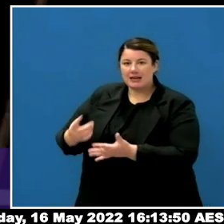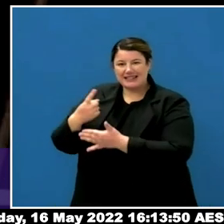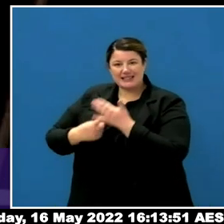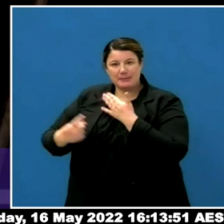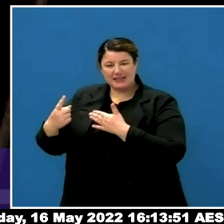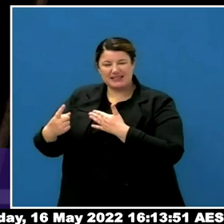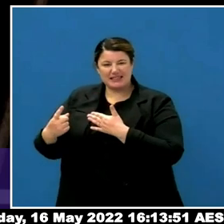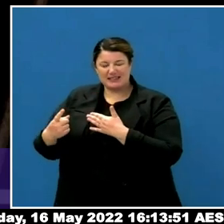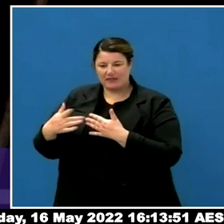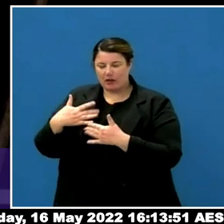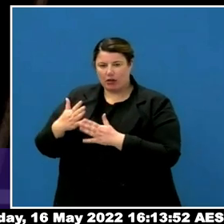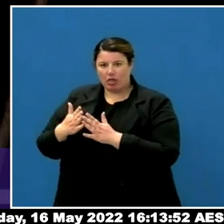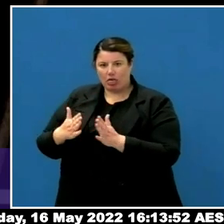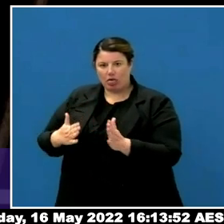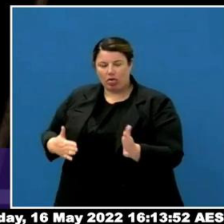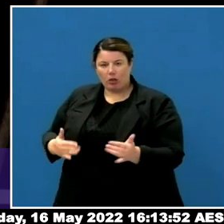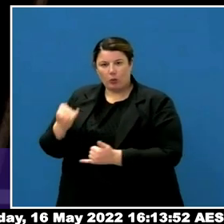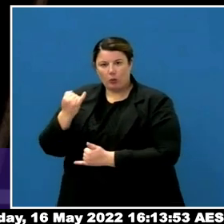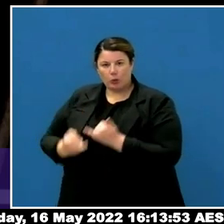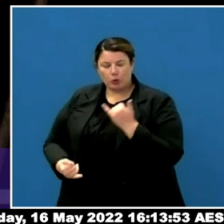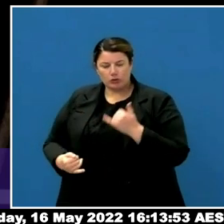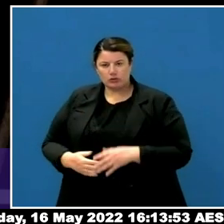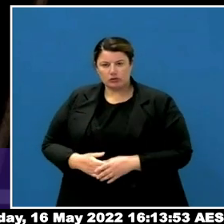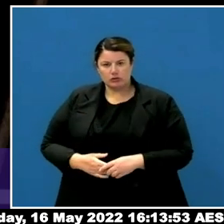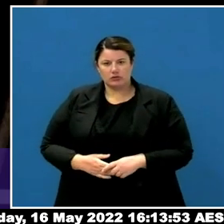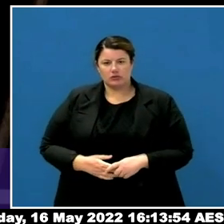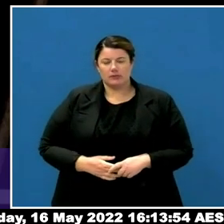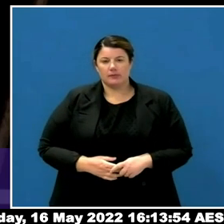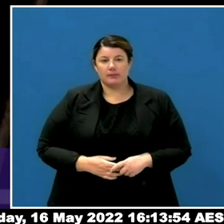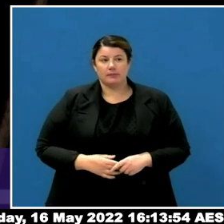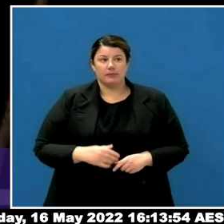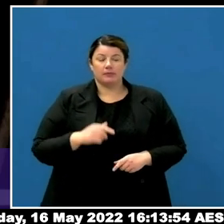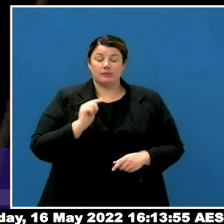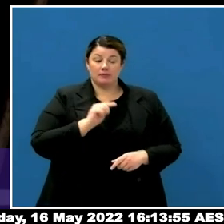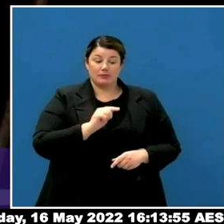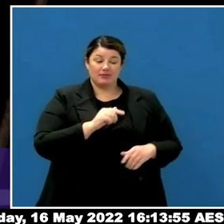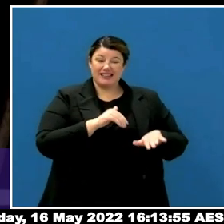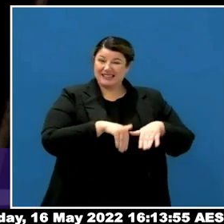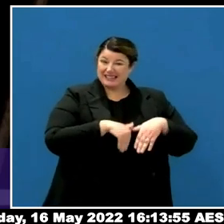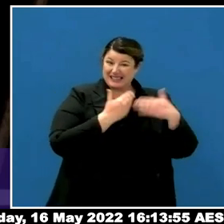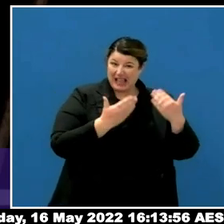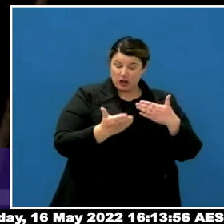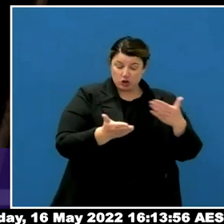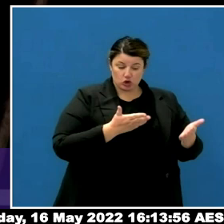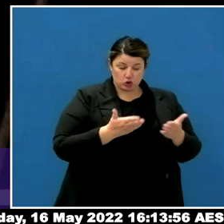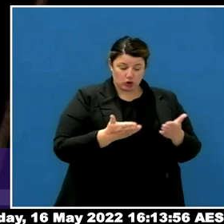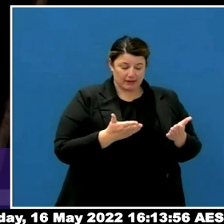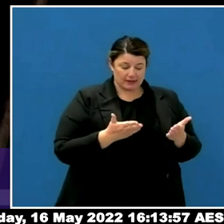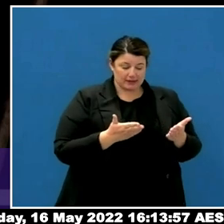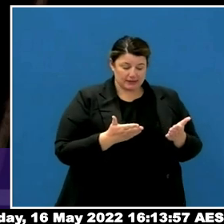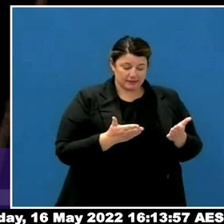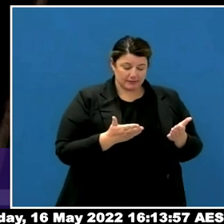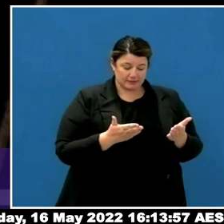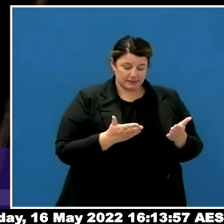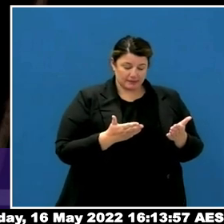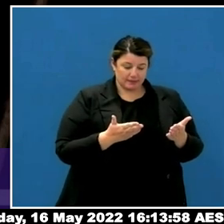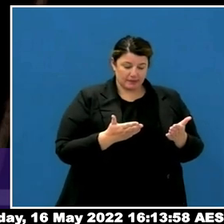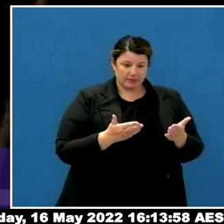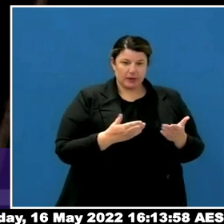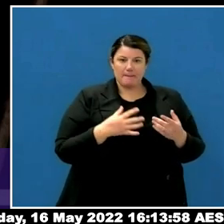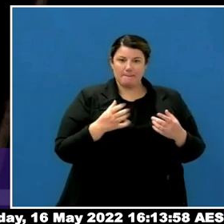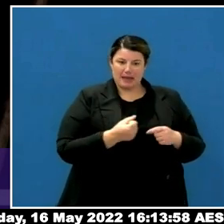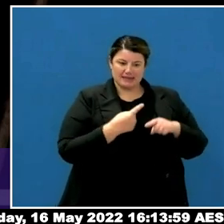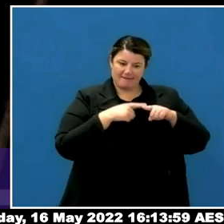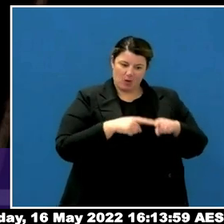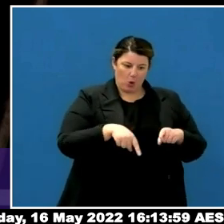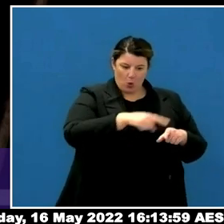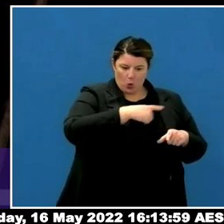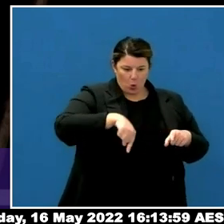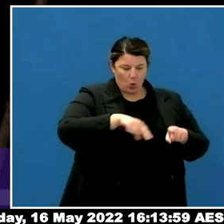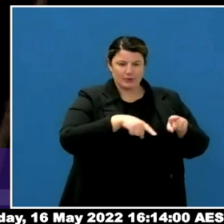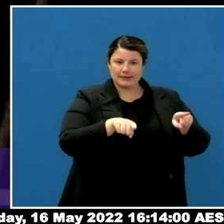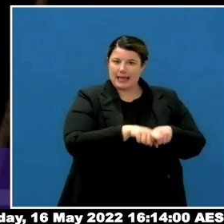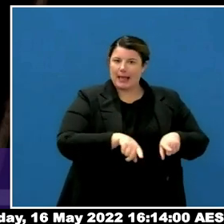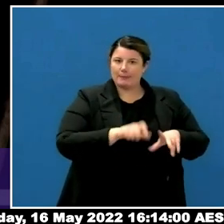The day program seems to be fitting in with the group with what the group activity is